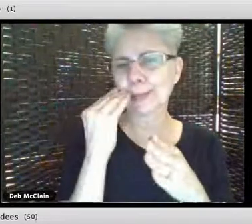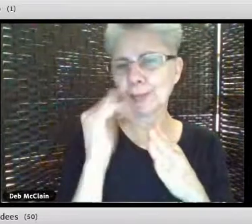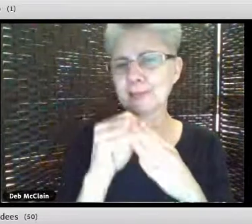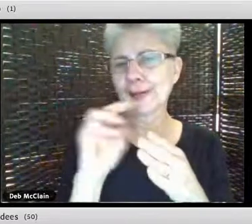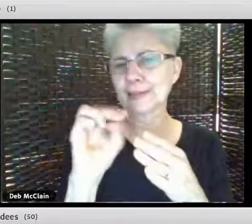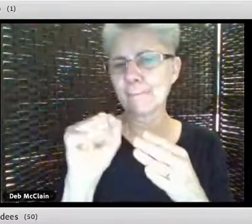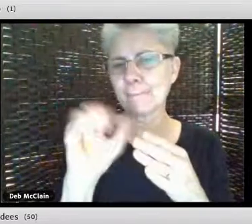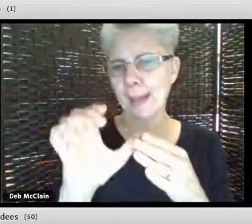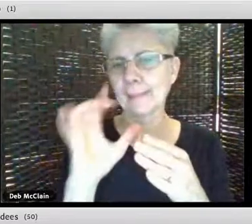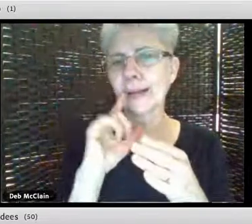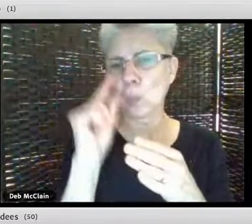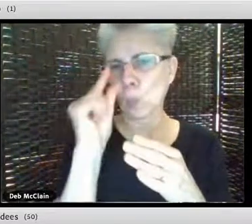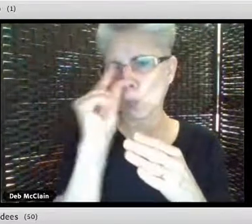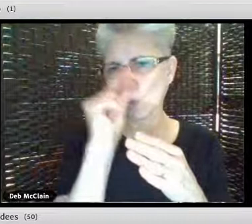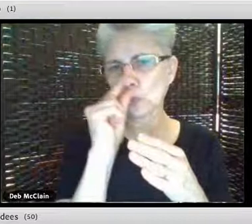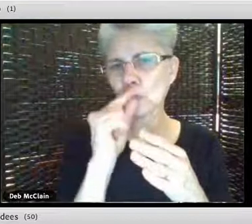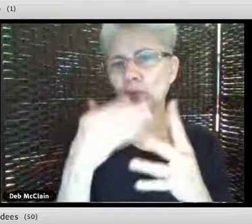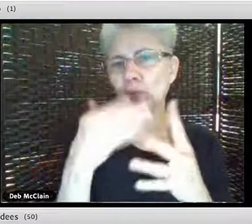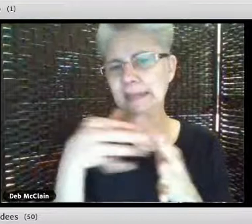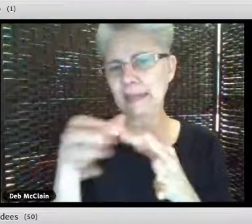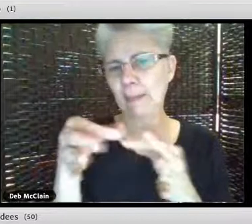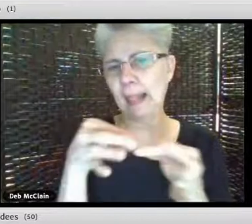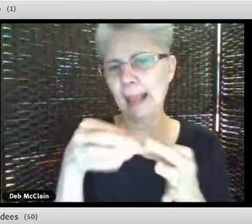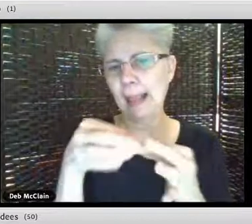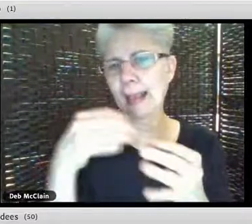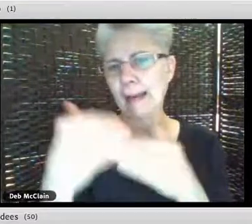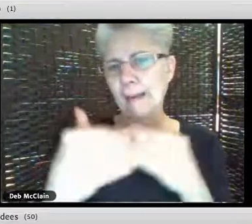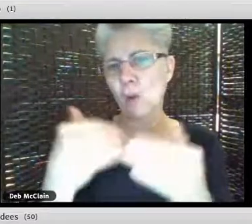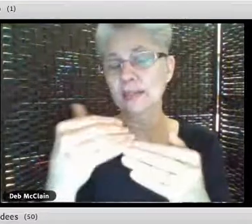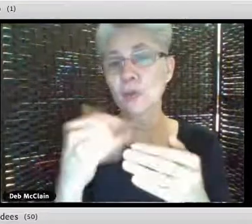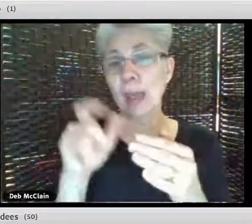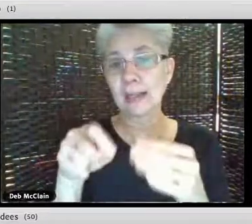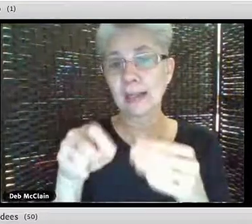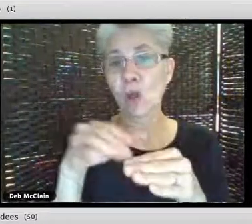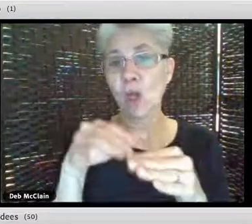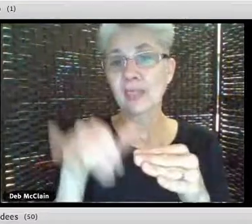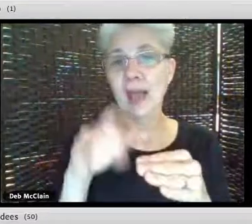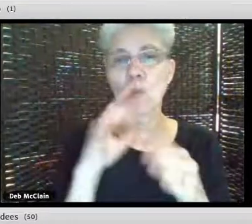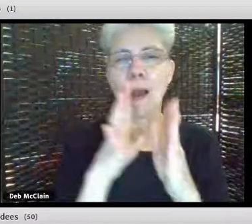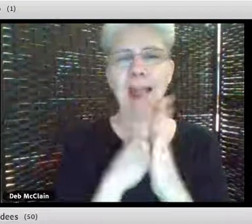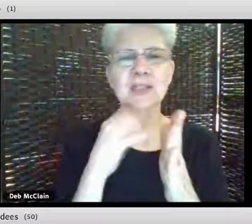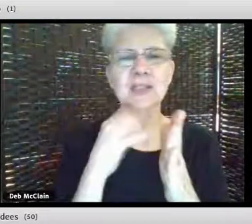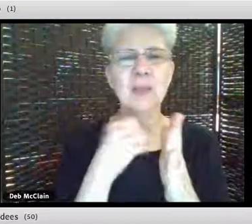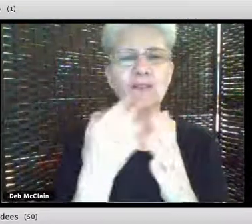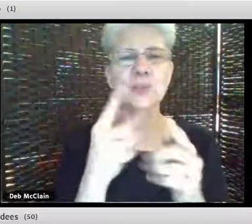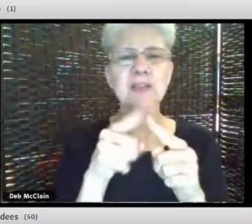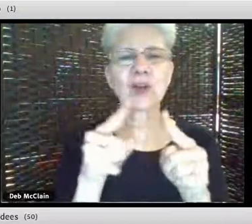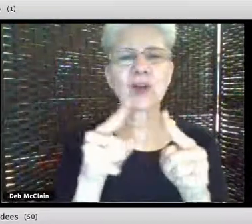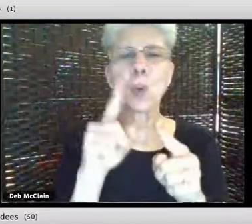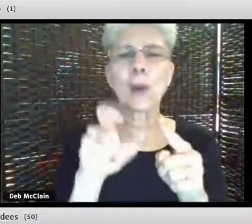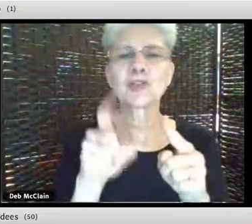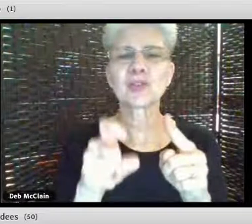and it will walk you through the process. So when I click on that, it's going to ask me a couple of different questions.